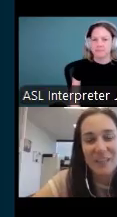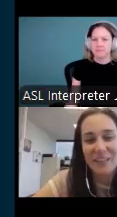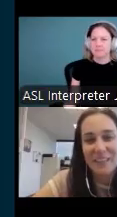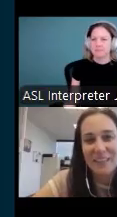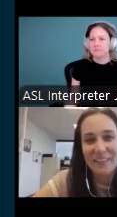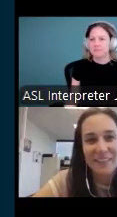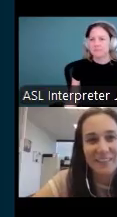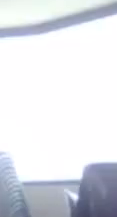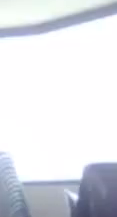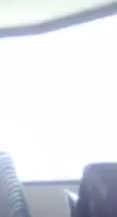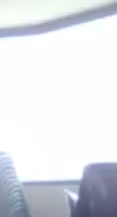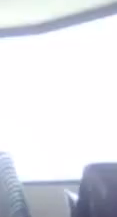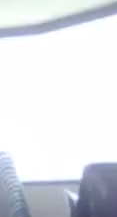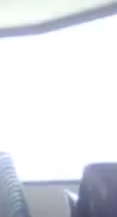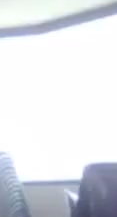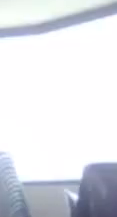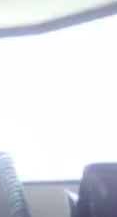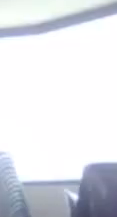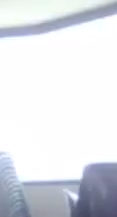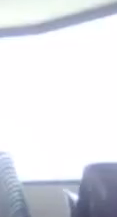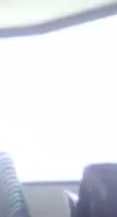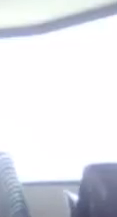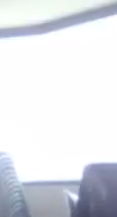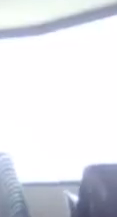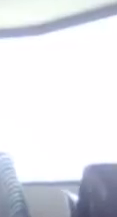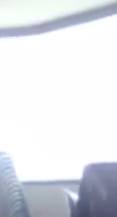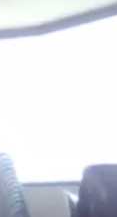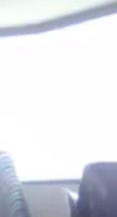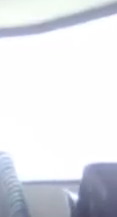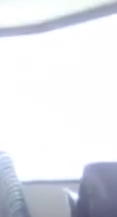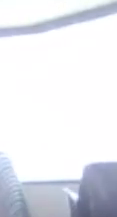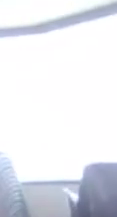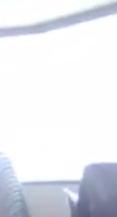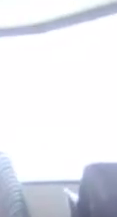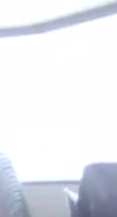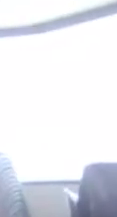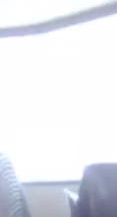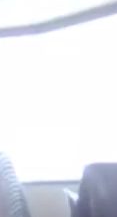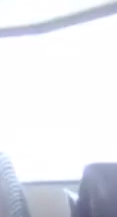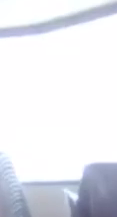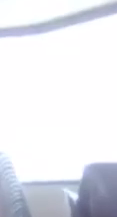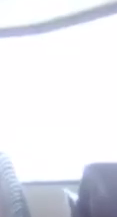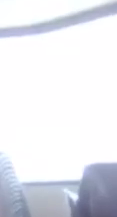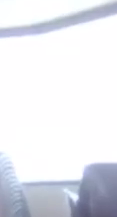Janel Preston: Valid point, Kait, that you're talking about. We have these four kids that look pretty similar. I think